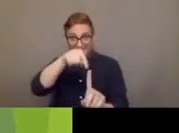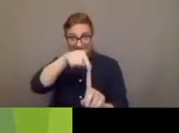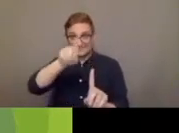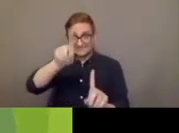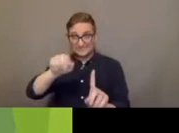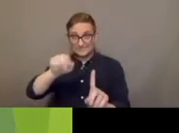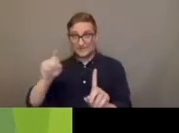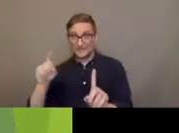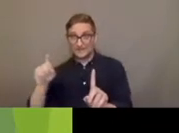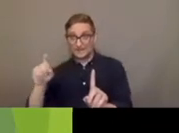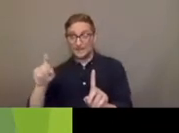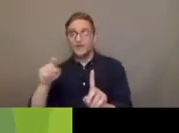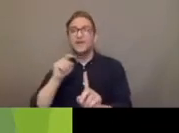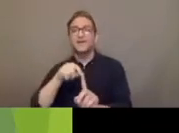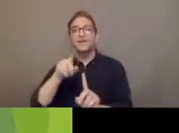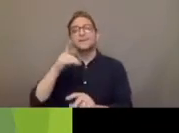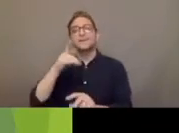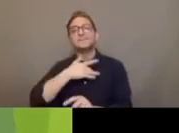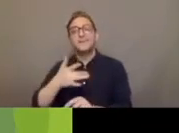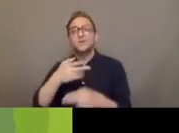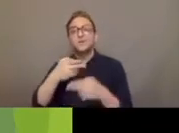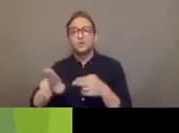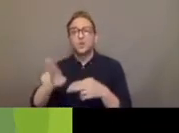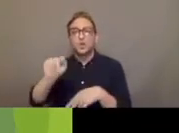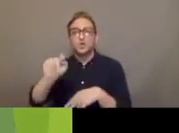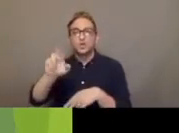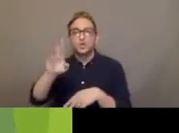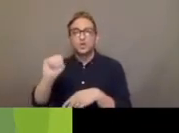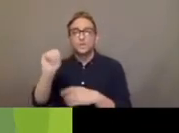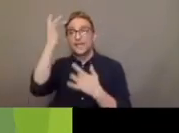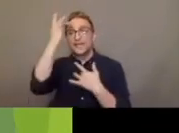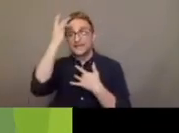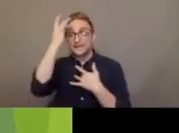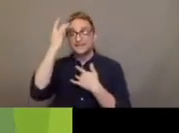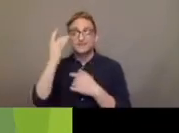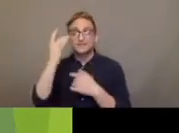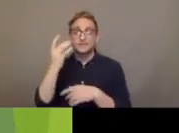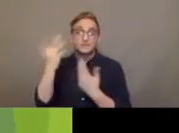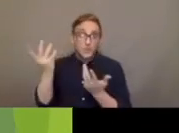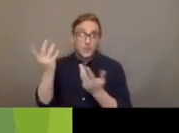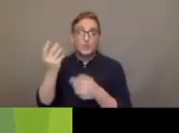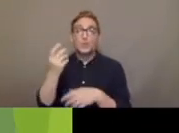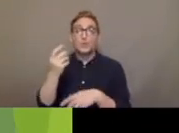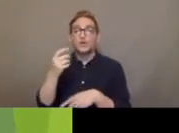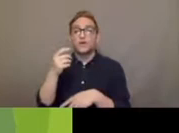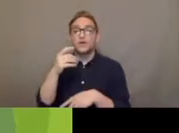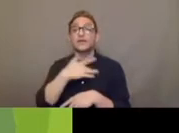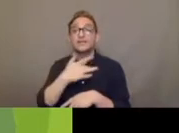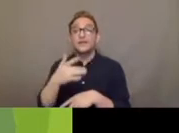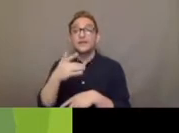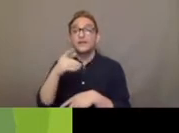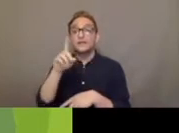normally a short‑term illness so one way to have a disability it has to be a longer